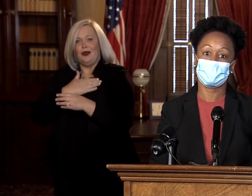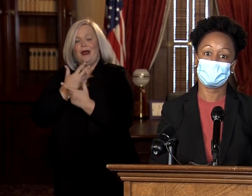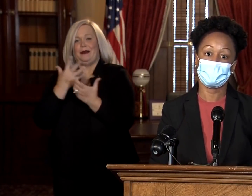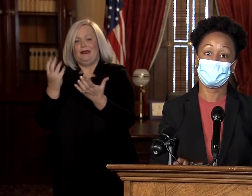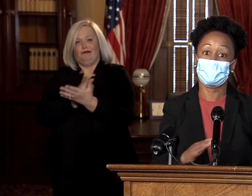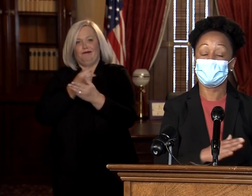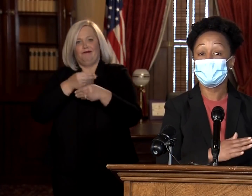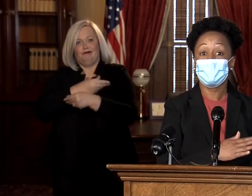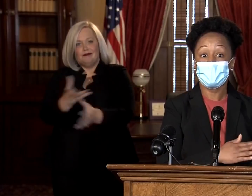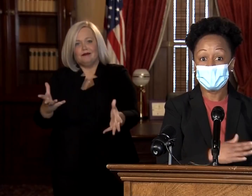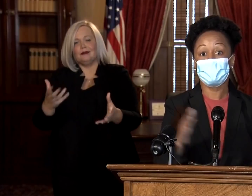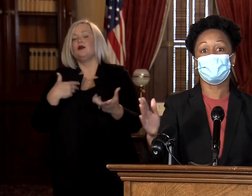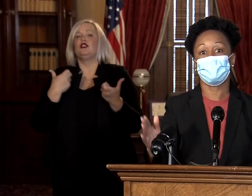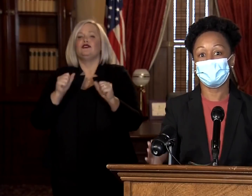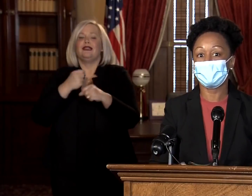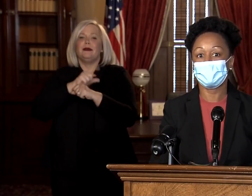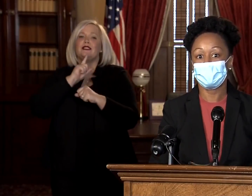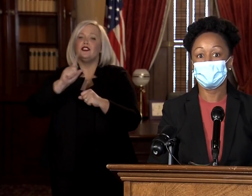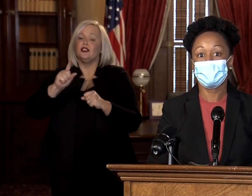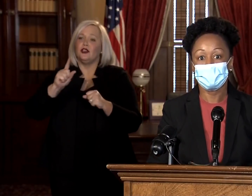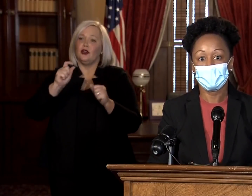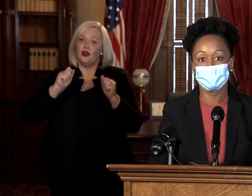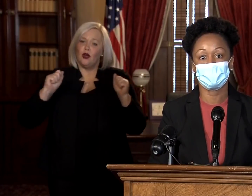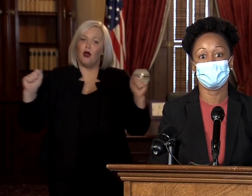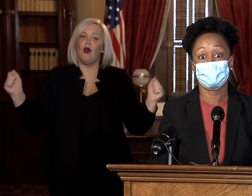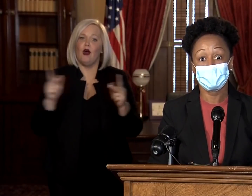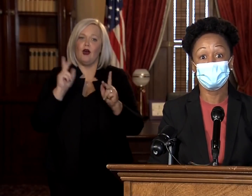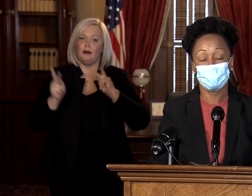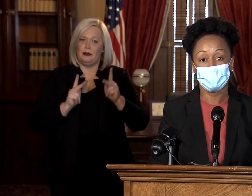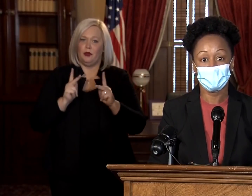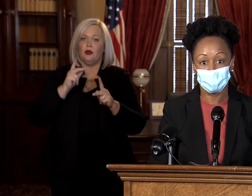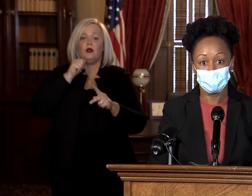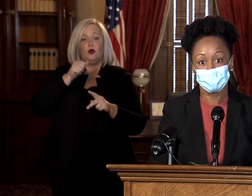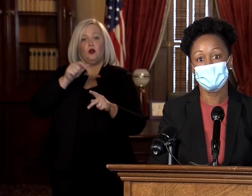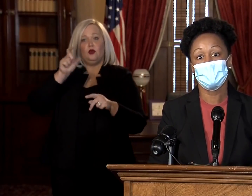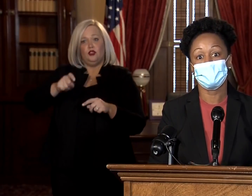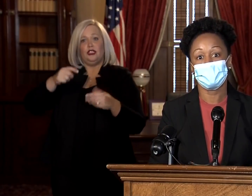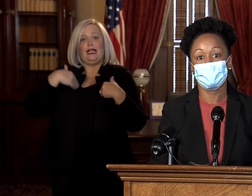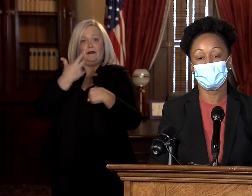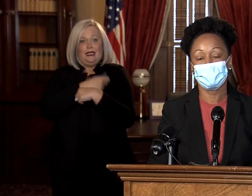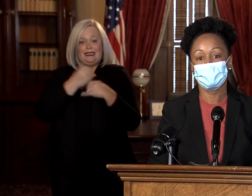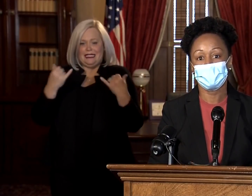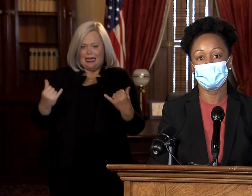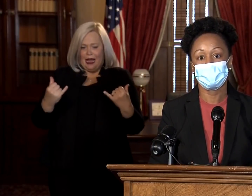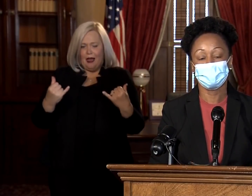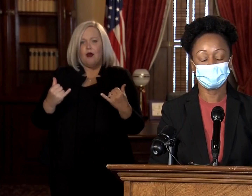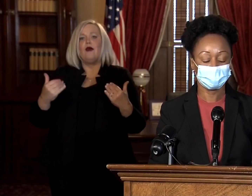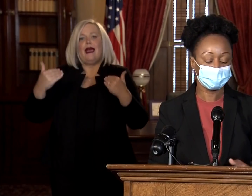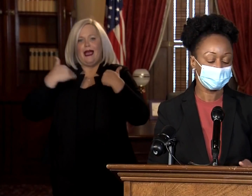and it’s not setting in a freezer, so we will continue to freezer, so we will continue to work with our hospitals to work with our hospitals to administer the Vaccine across administer the Vaccine across every provider who’s in that